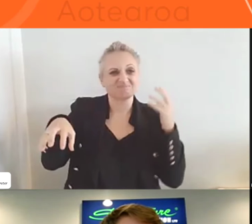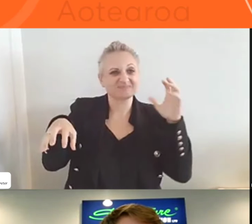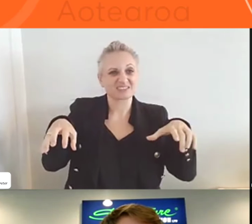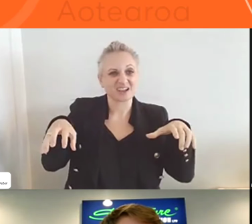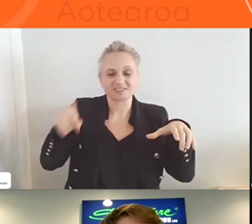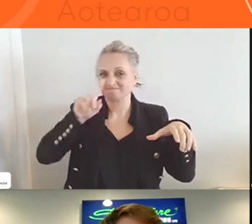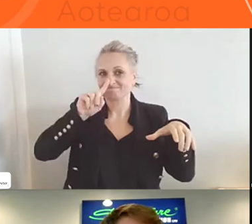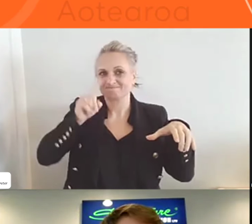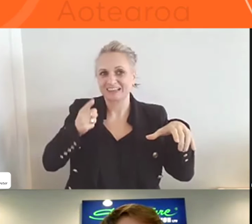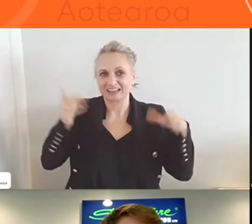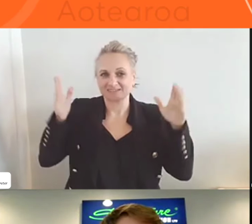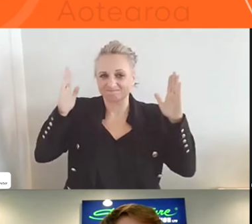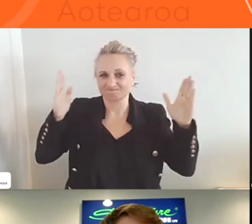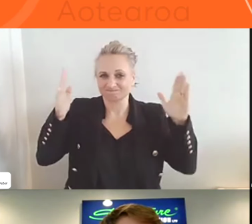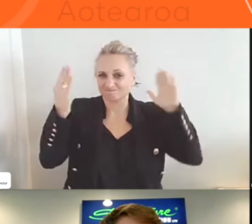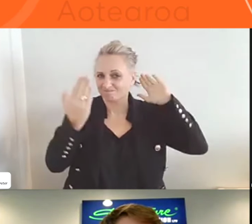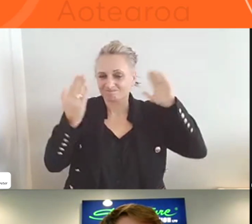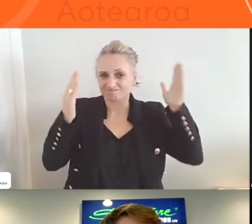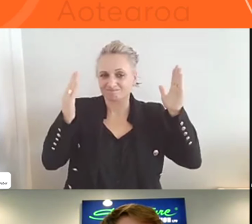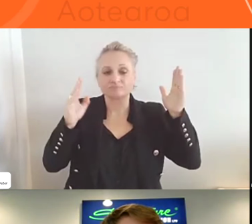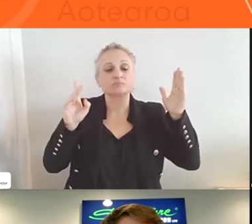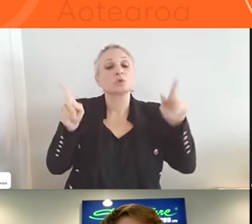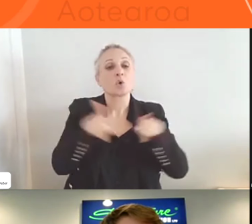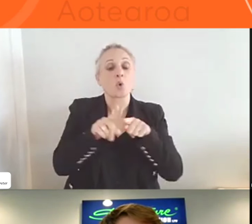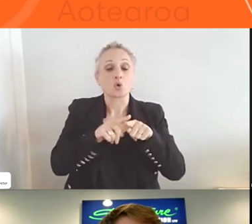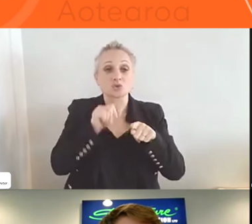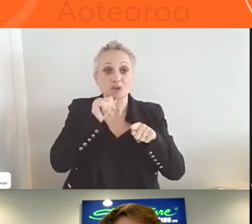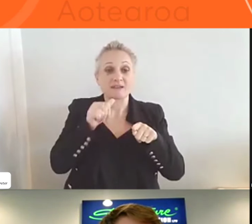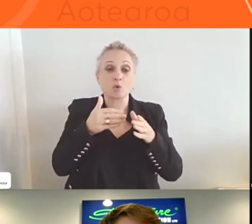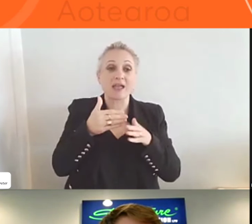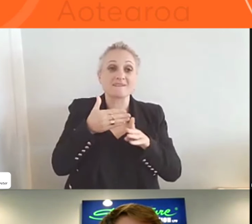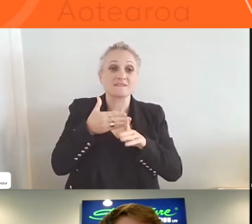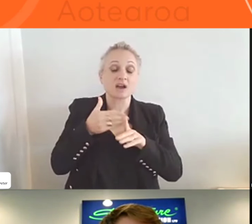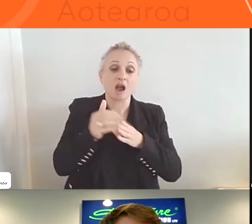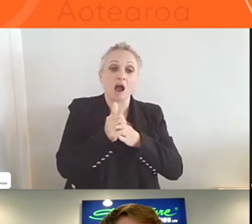to have a guide dog, or if you have a service dog, or you are